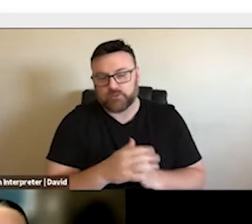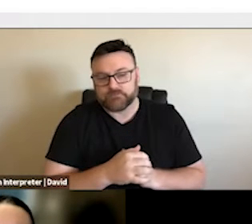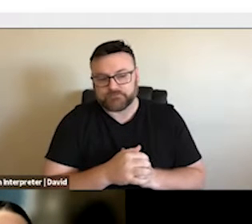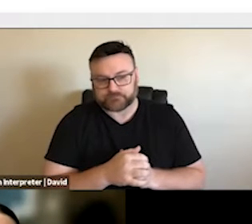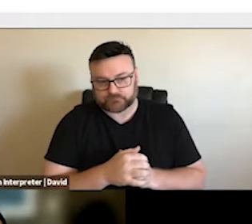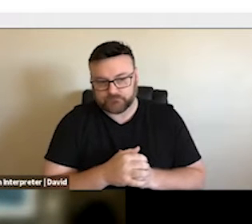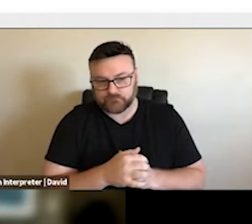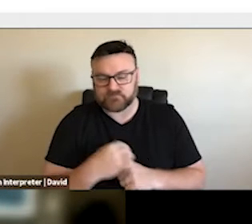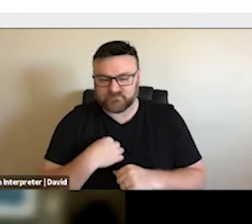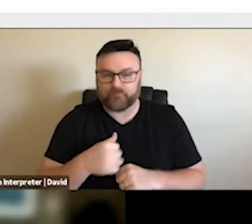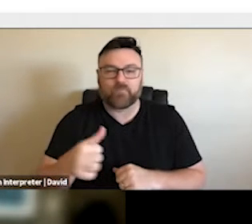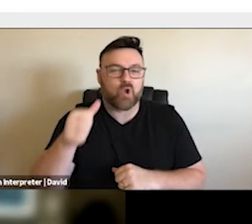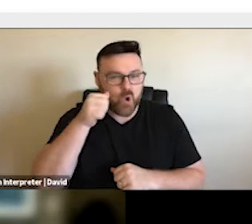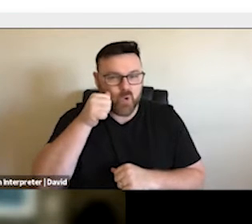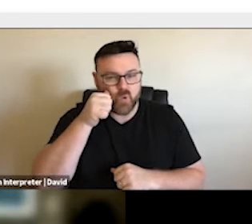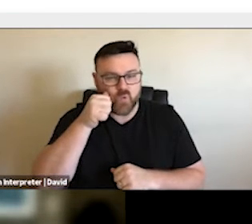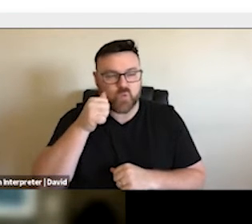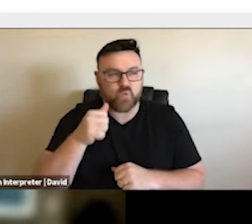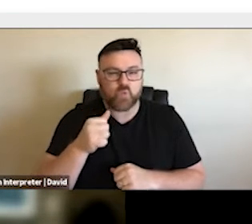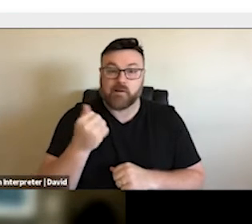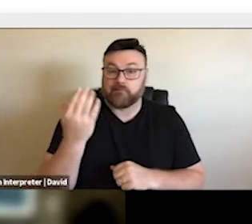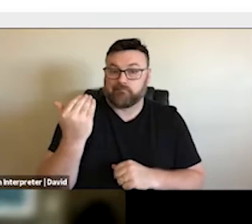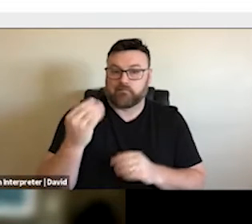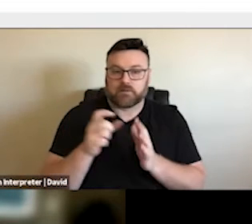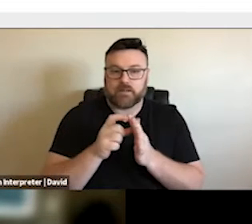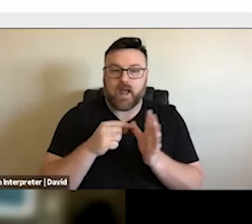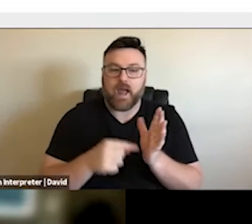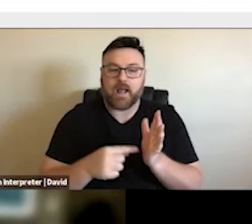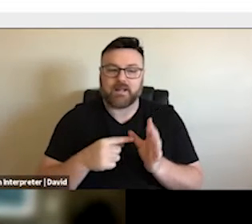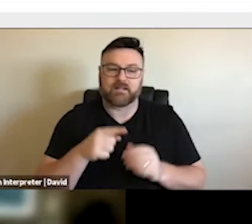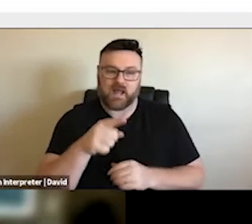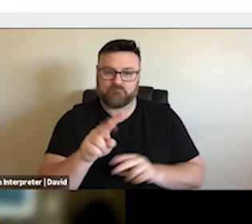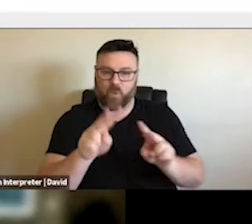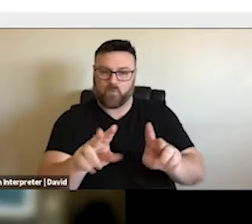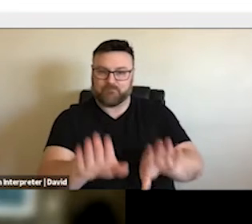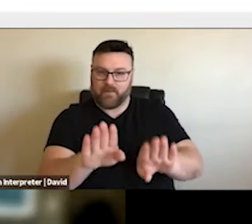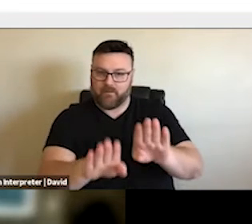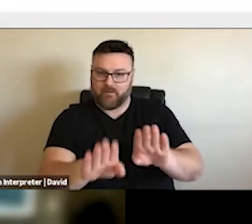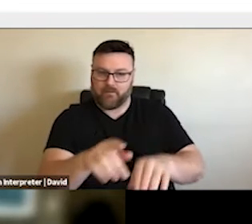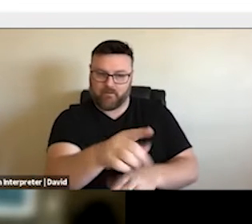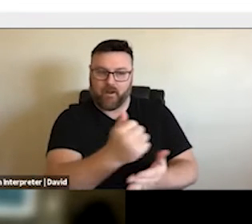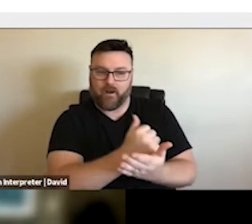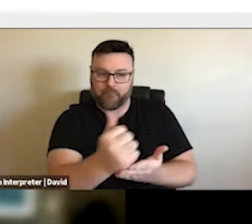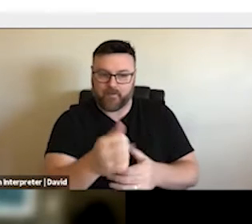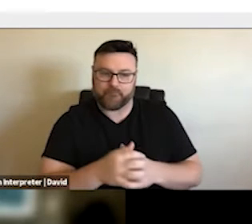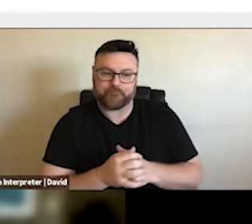And we know in our latest data it sort of looks quite similar to that across the country,